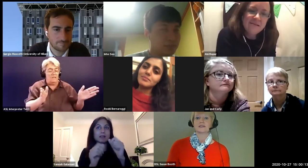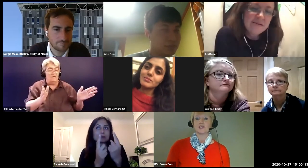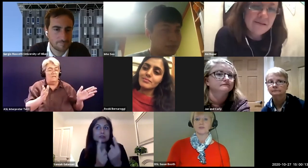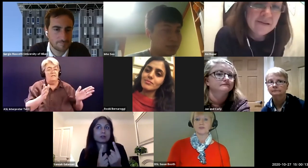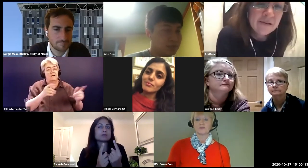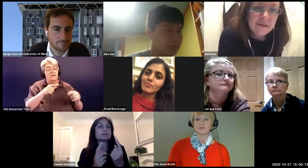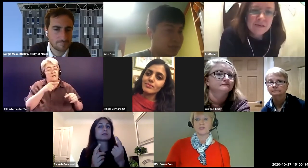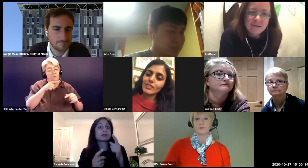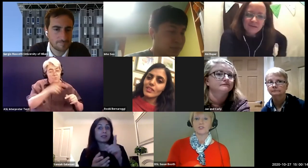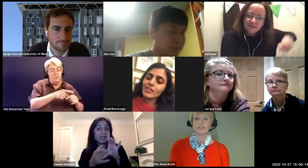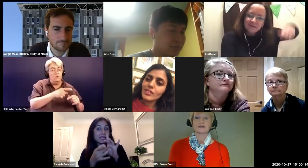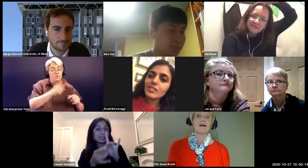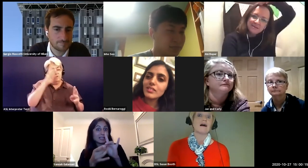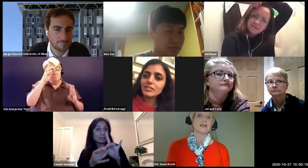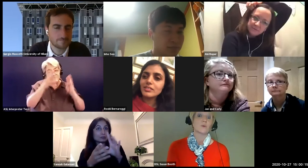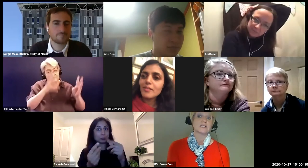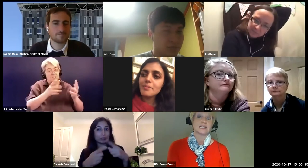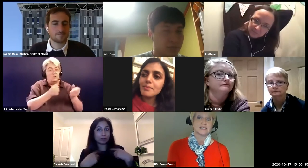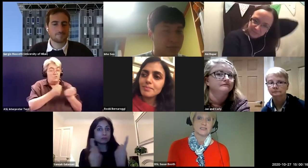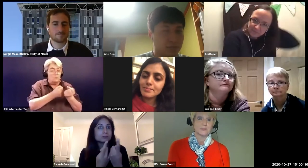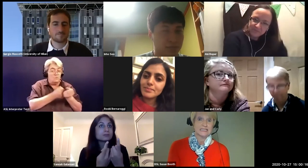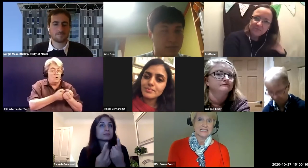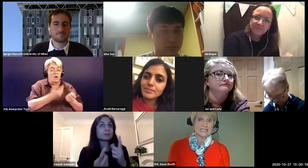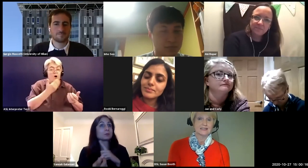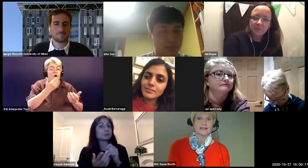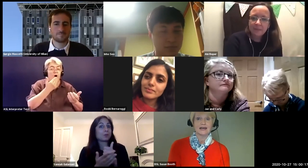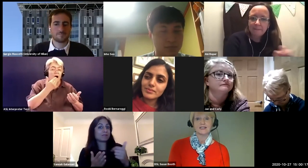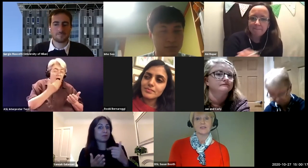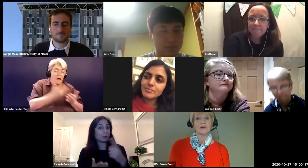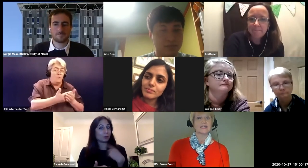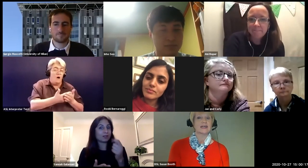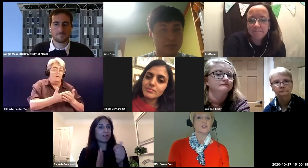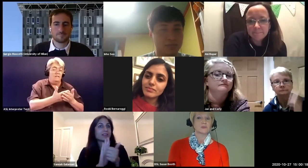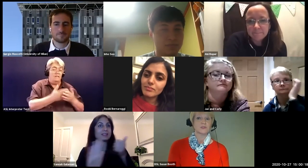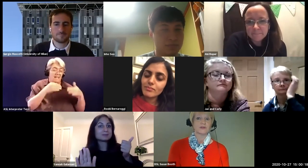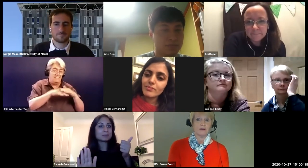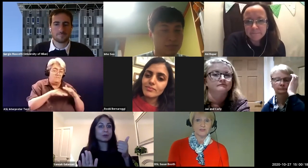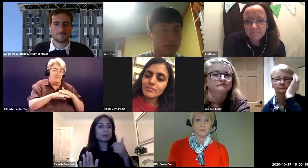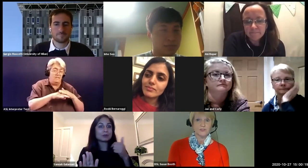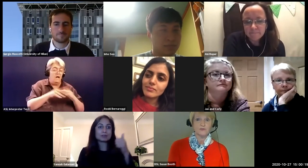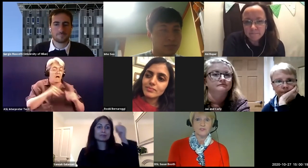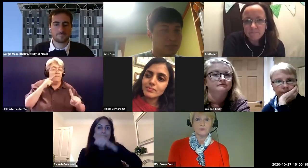terms of supporting high quality accessibility and it's about engagement with us because often